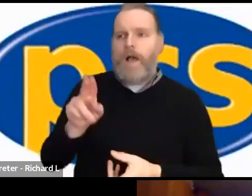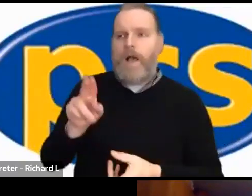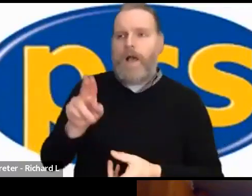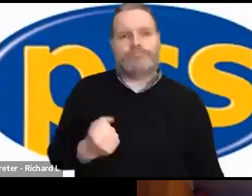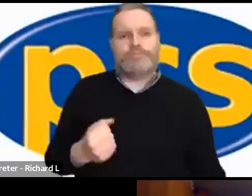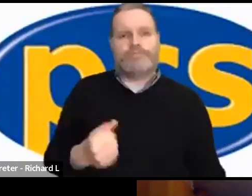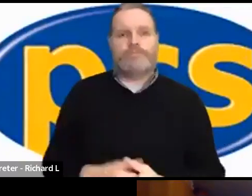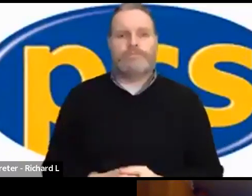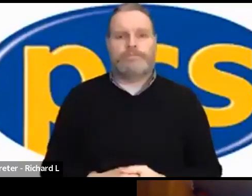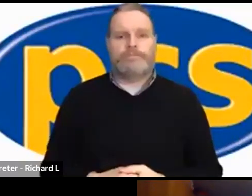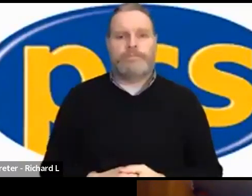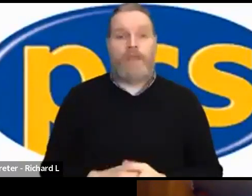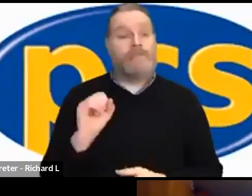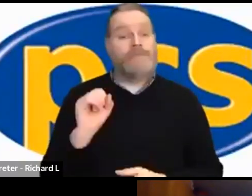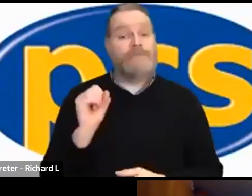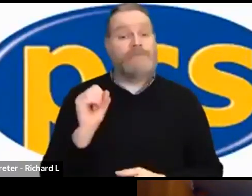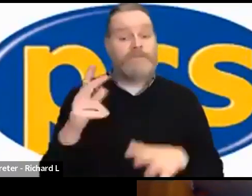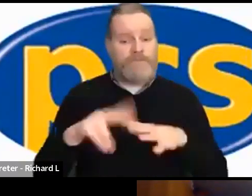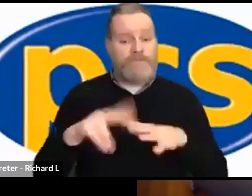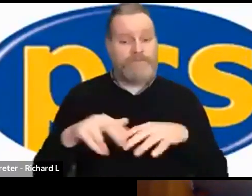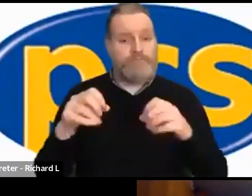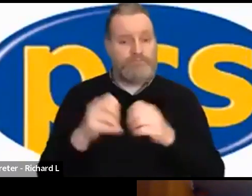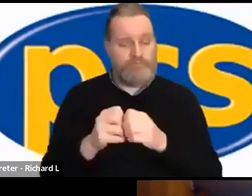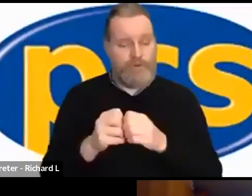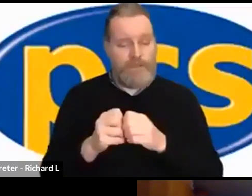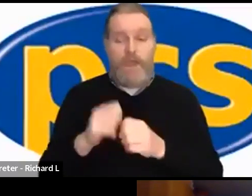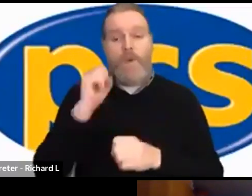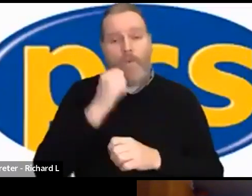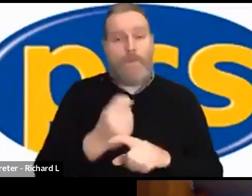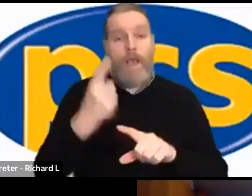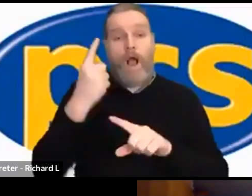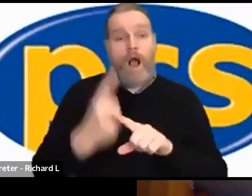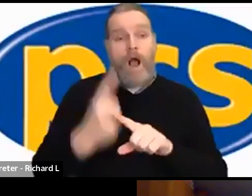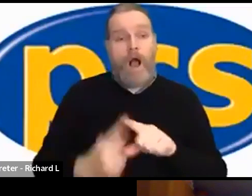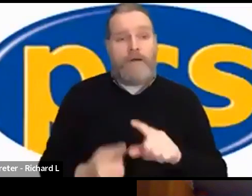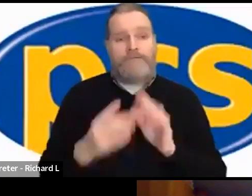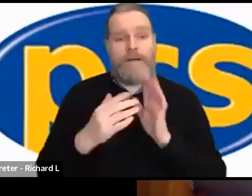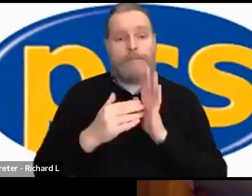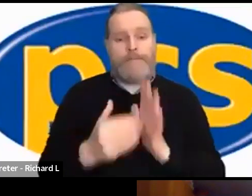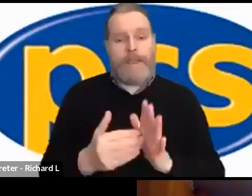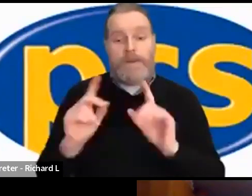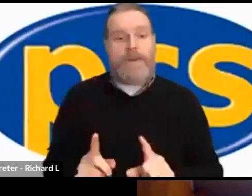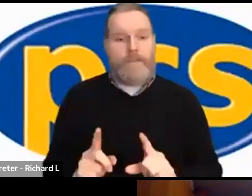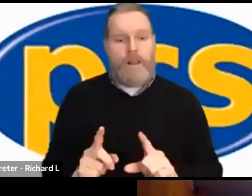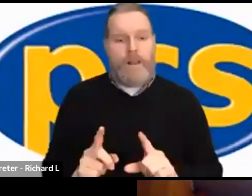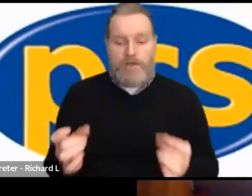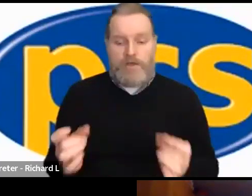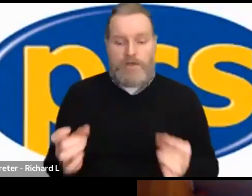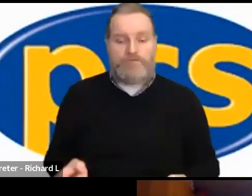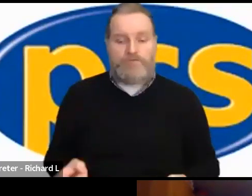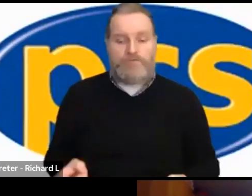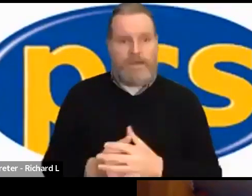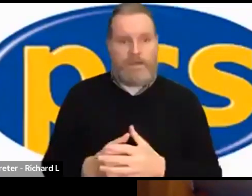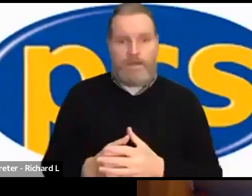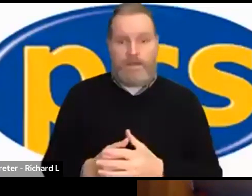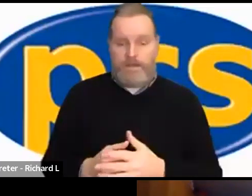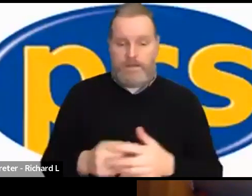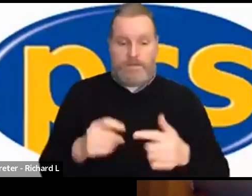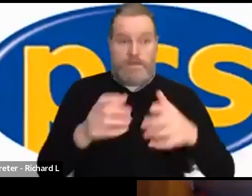this as much as everybody else e, and on the first of e, and on the first of February and on the first of February there will be over half a 1 million people on strike , and we will be